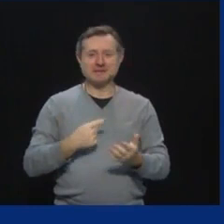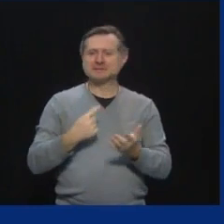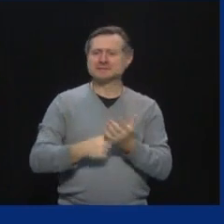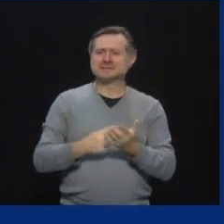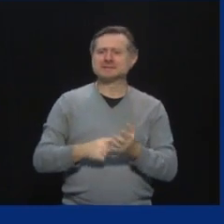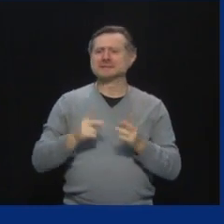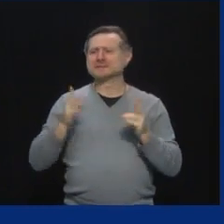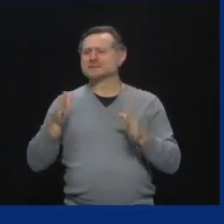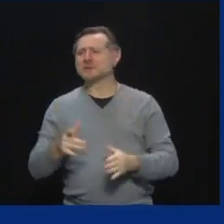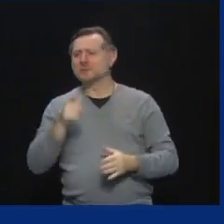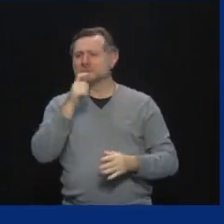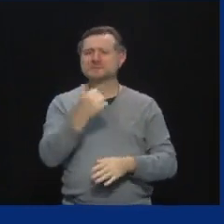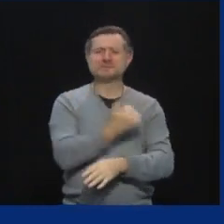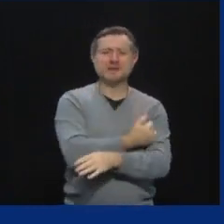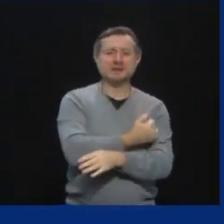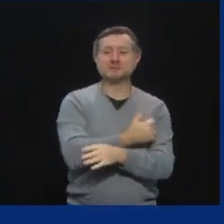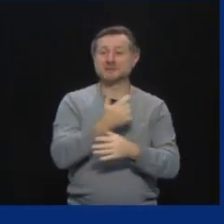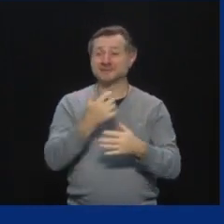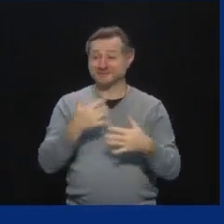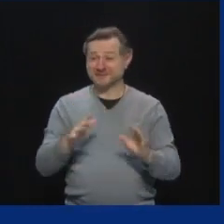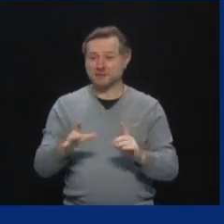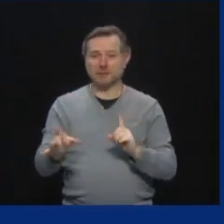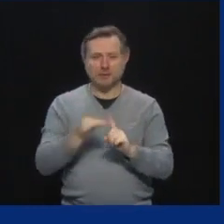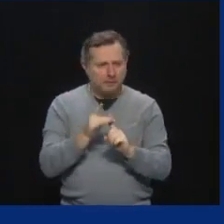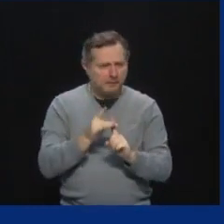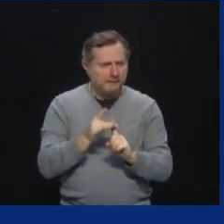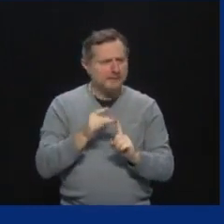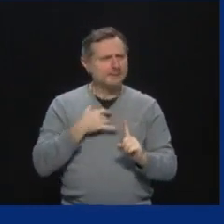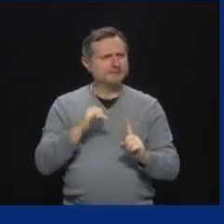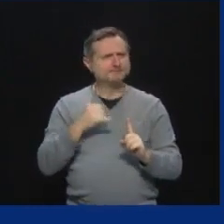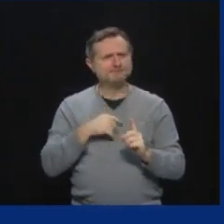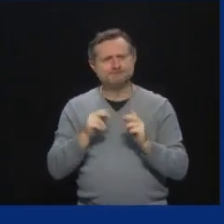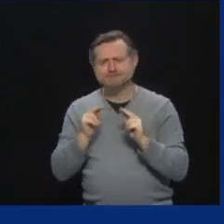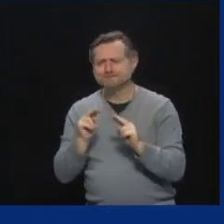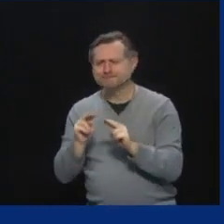Hospitalizations are stabilised, but our cases are .7 now you need to know